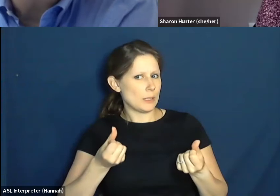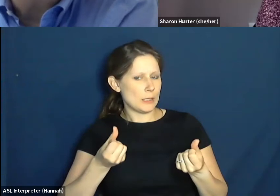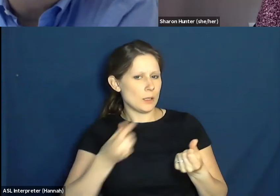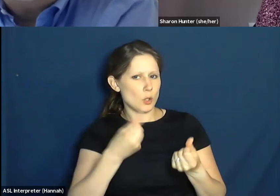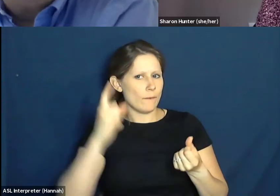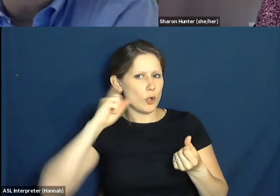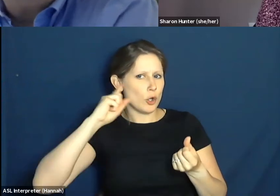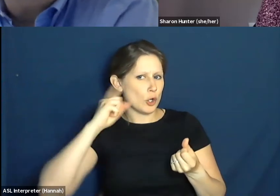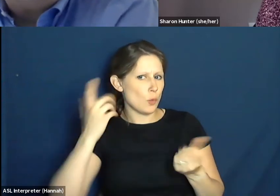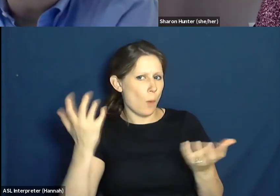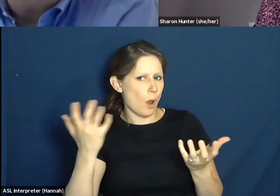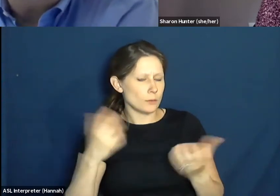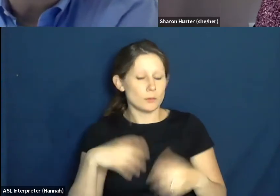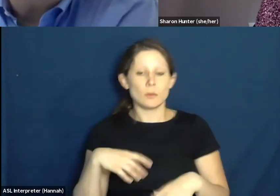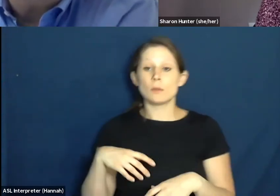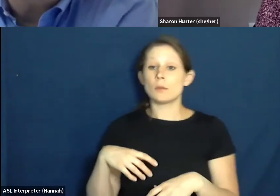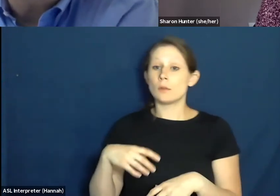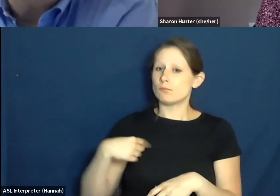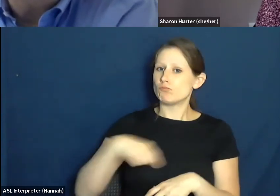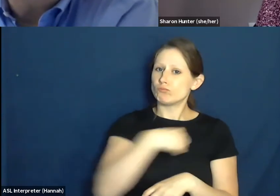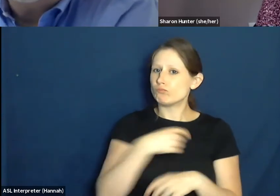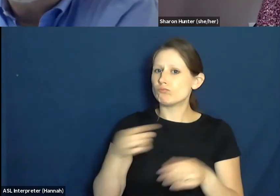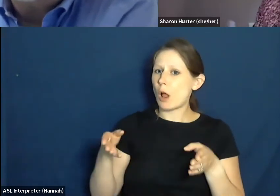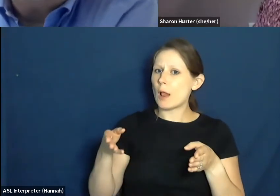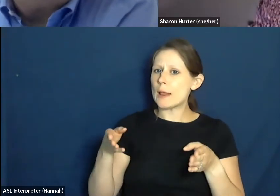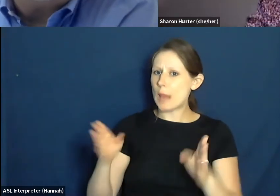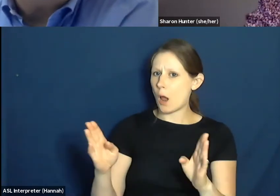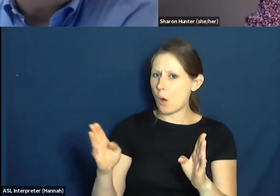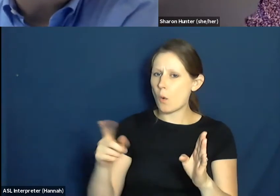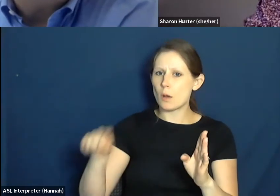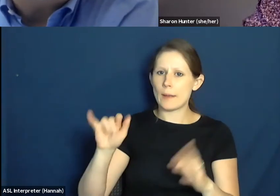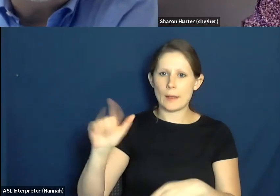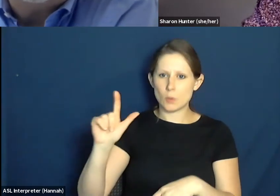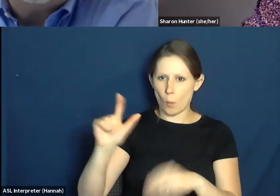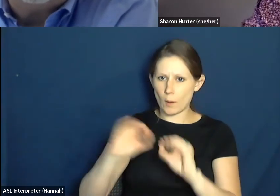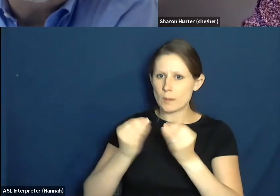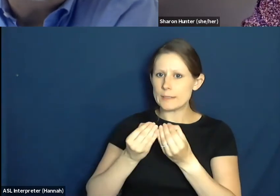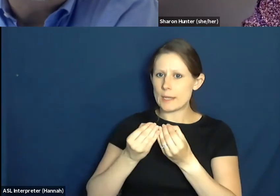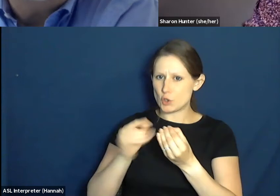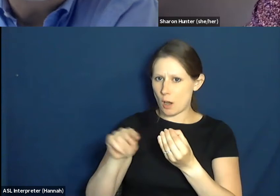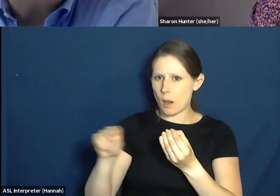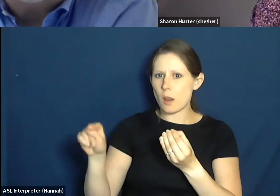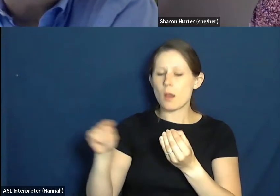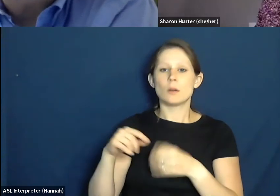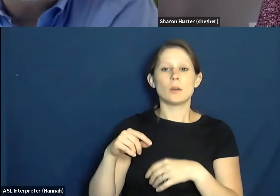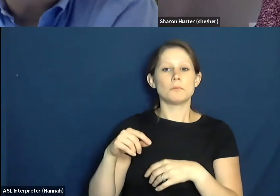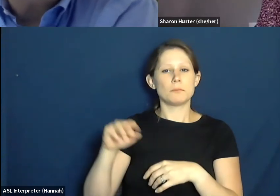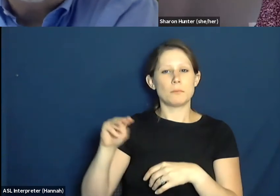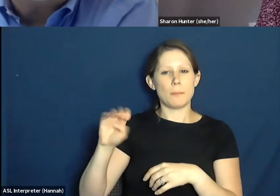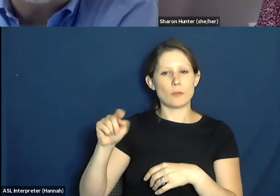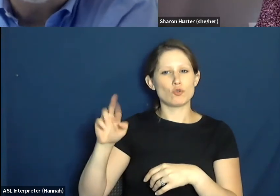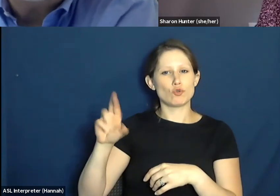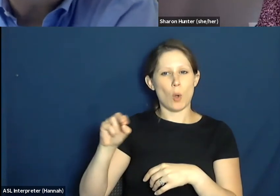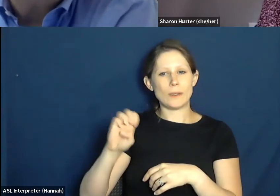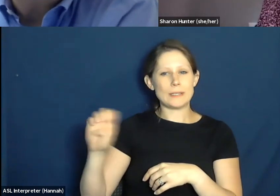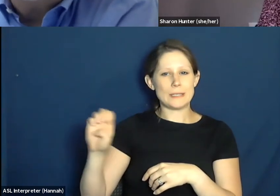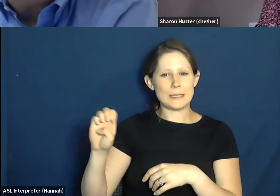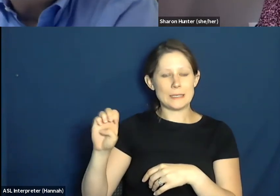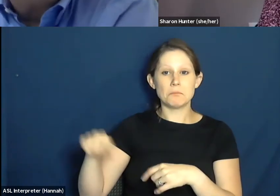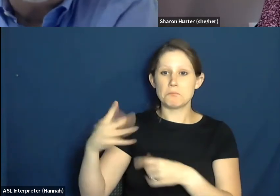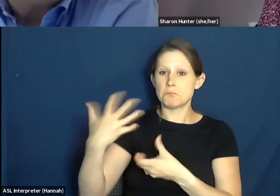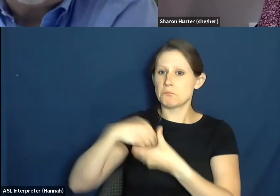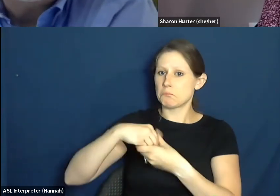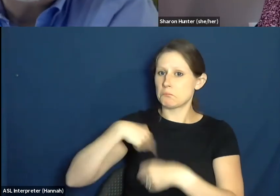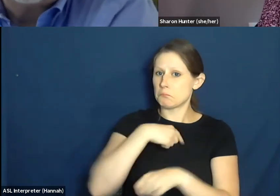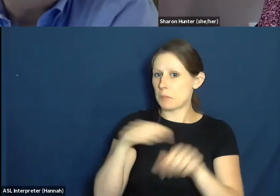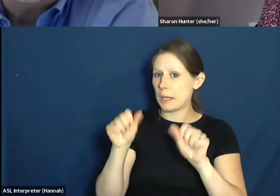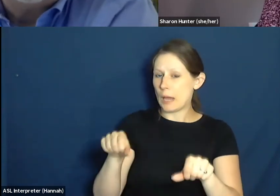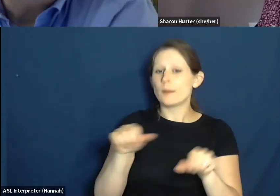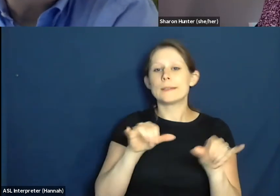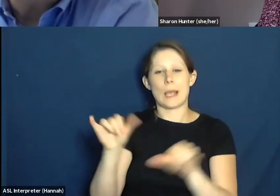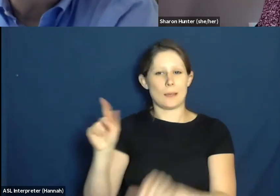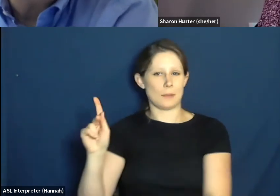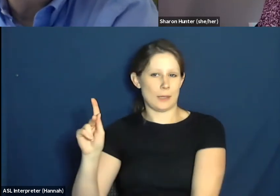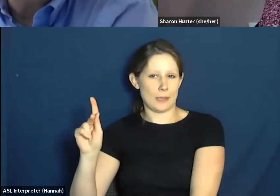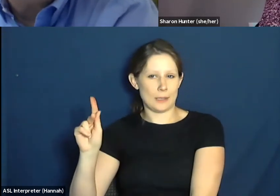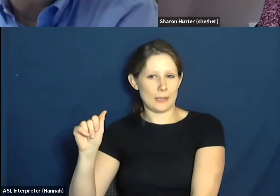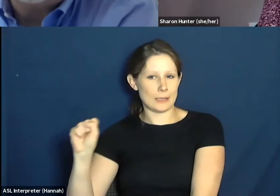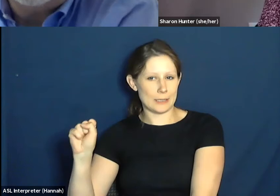We allowed those Illinois organizations in the east area, same, closest to the Kansas City,